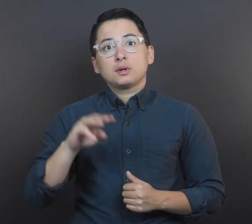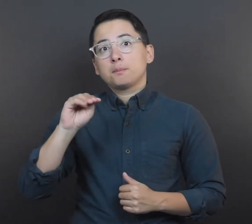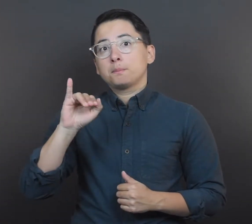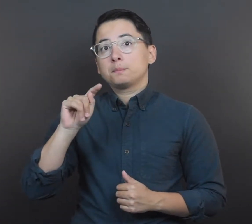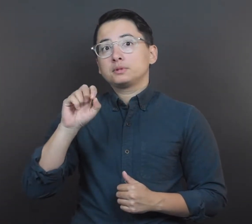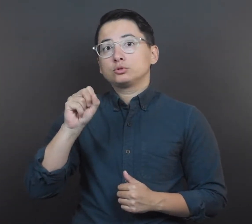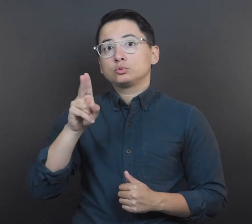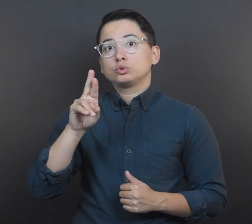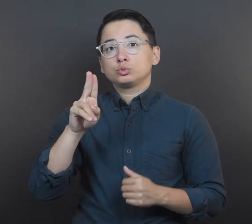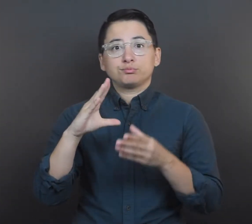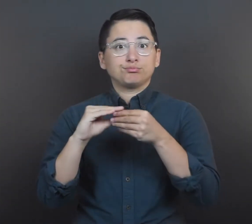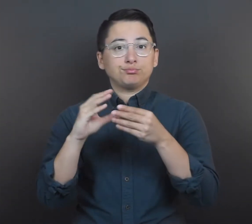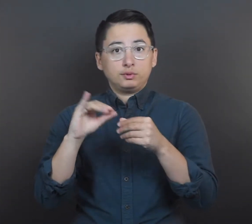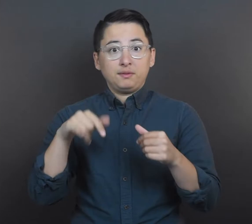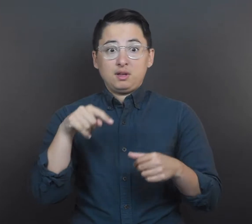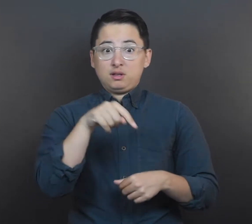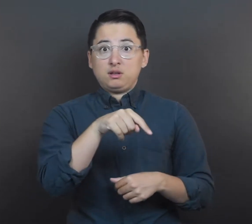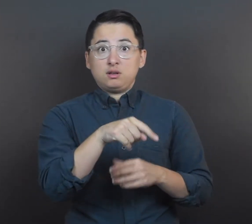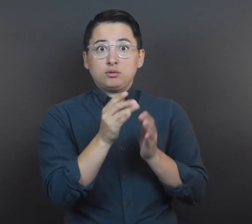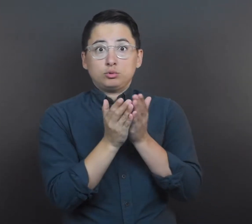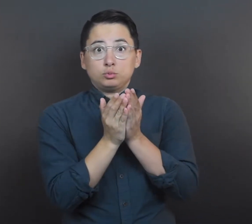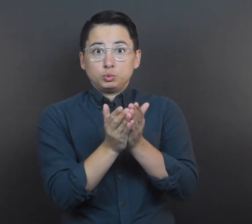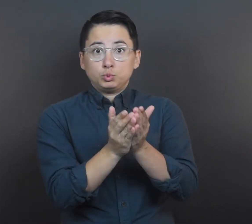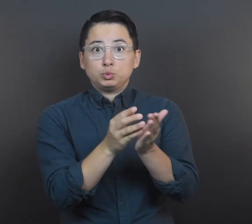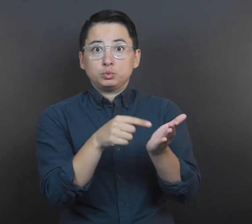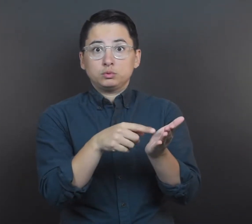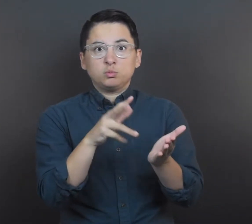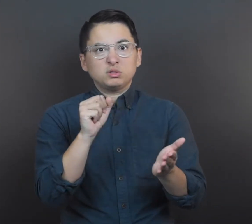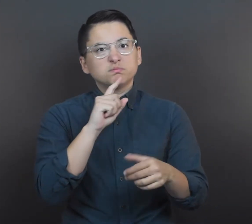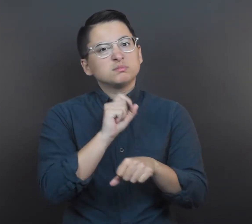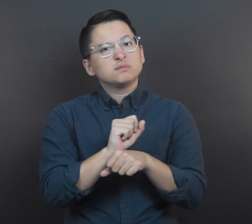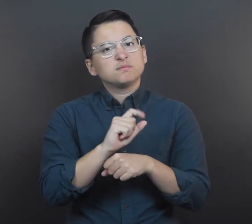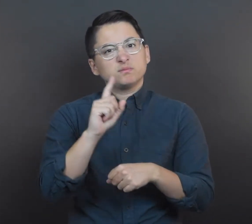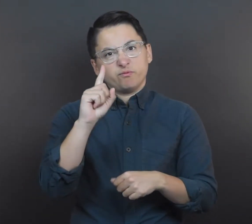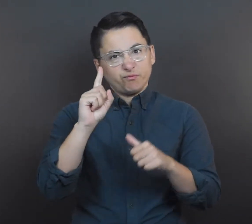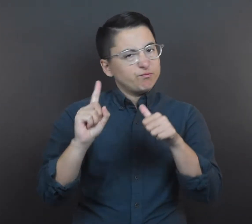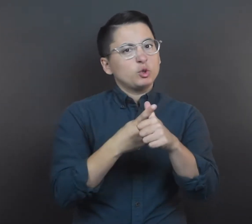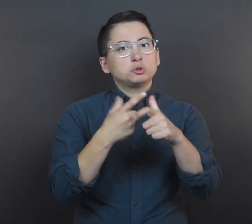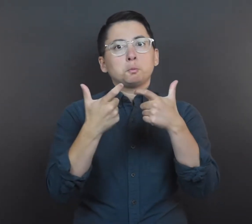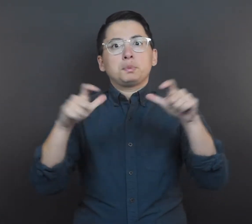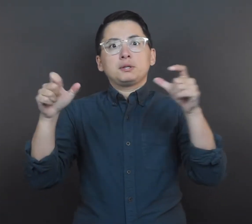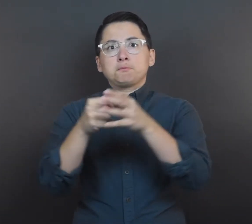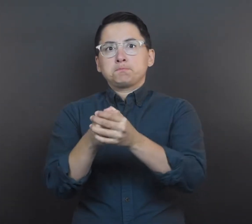big cluster that was outside China, so there was a lot of scrutiny,” Mitsuru says.